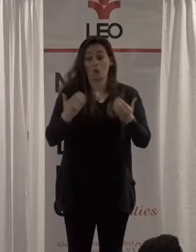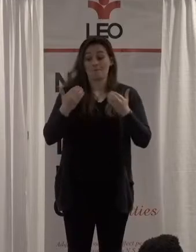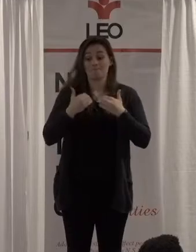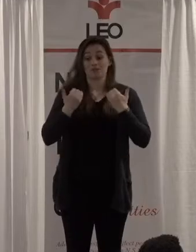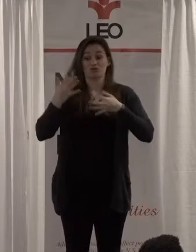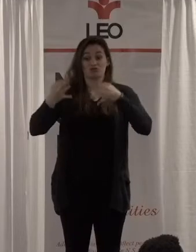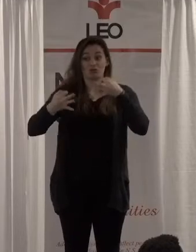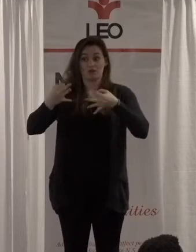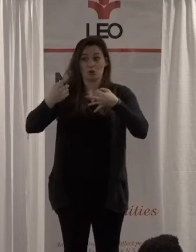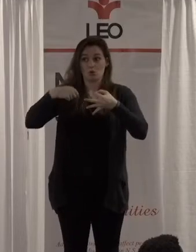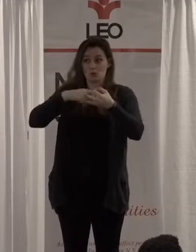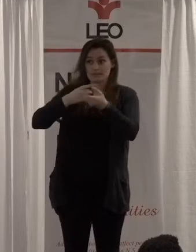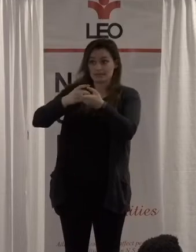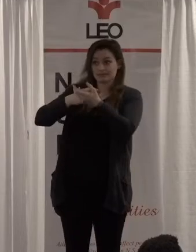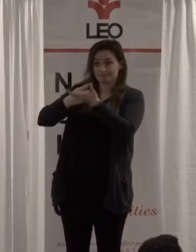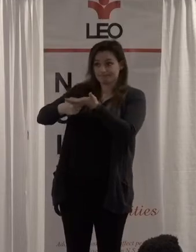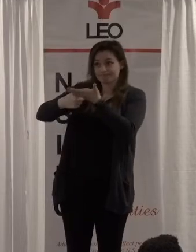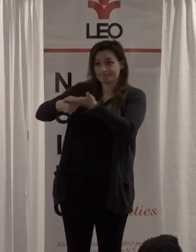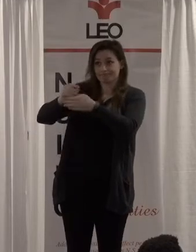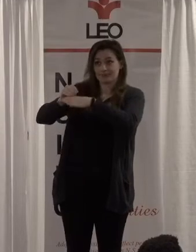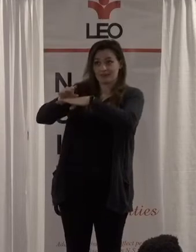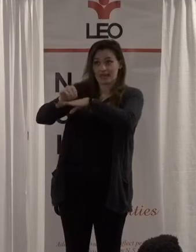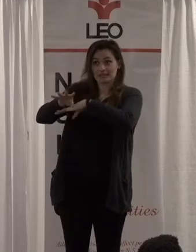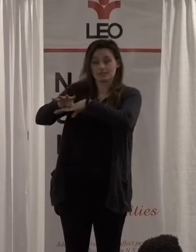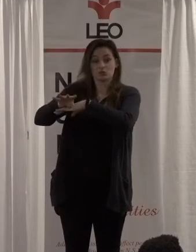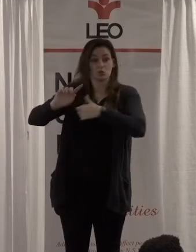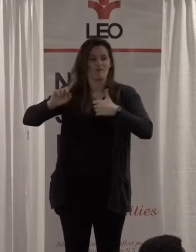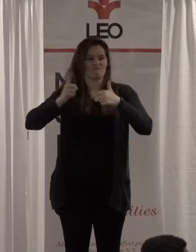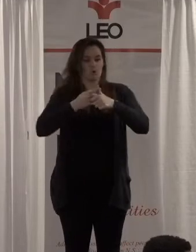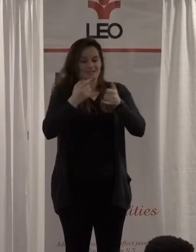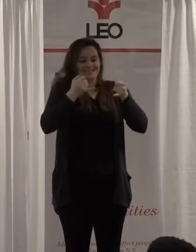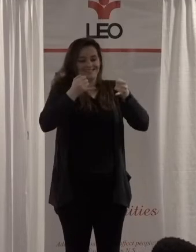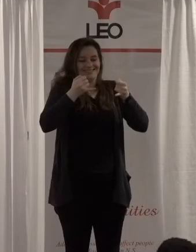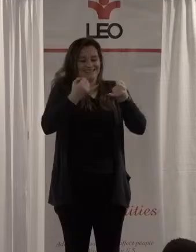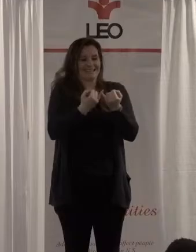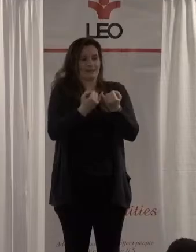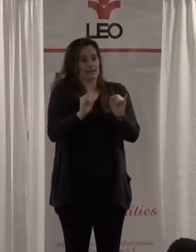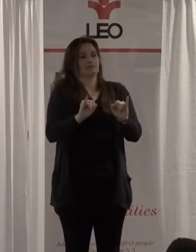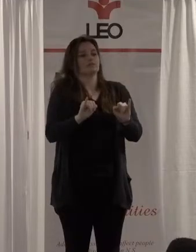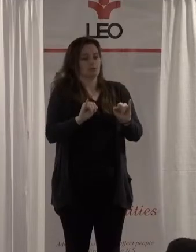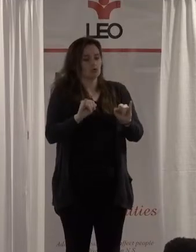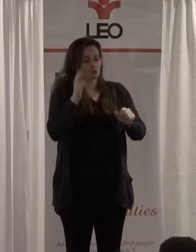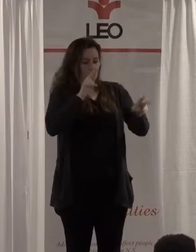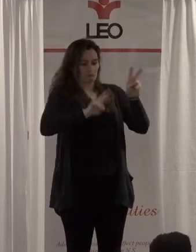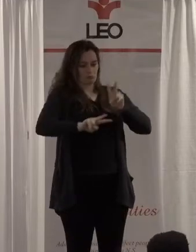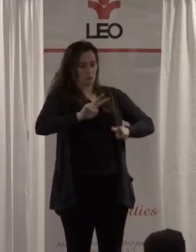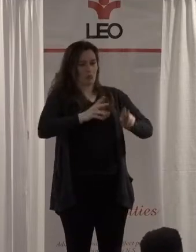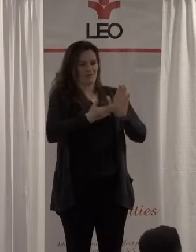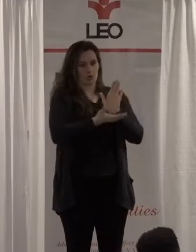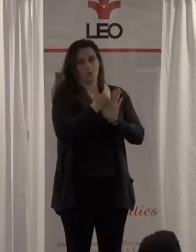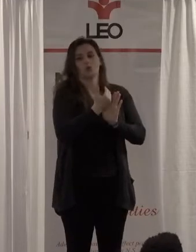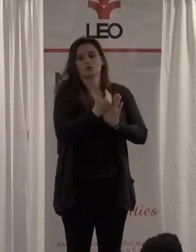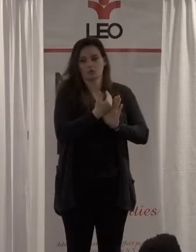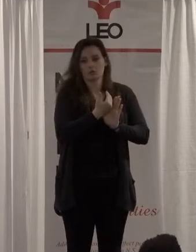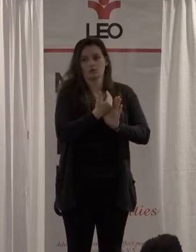ON THE FIRST REVIEW OF THE ACCESSIBILITY ACT AND KEY ROLE IN THE SECOND REVIEW